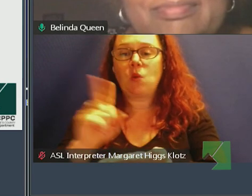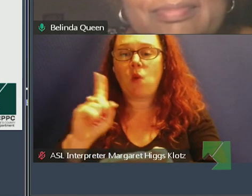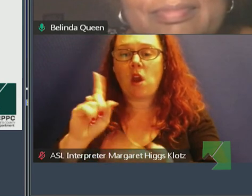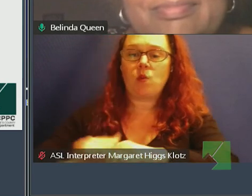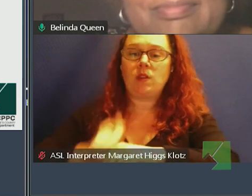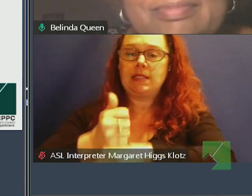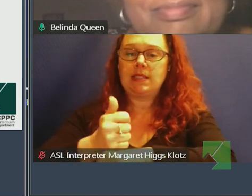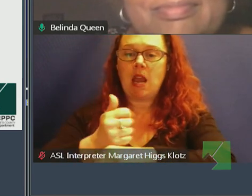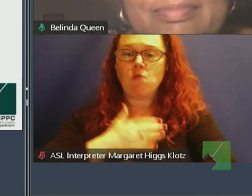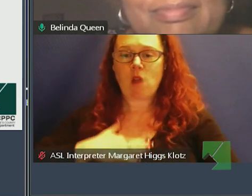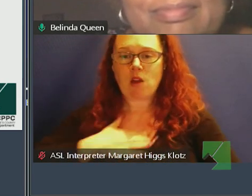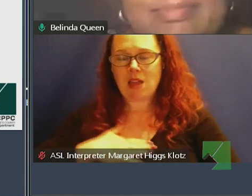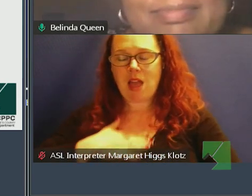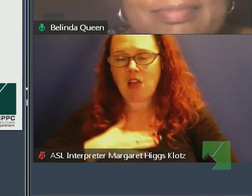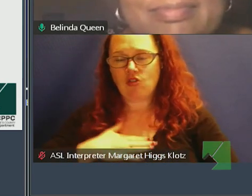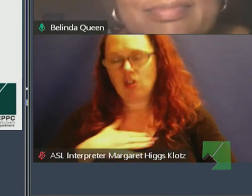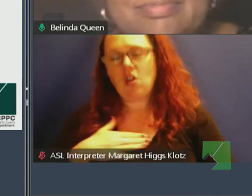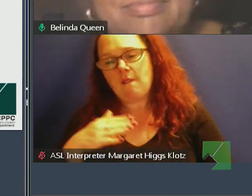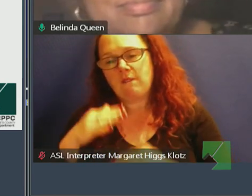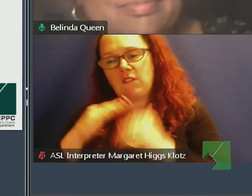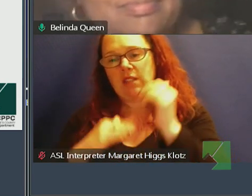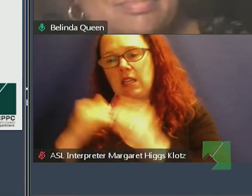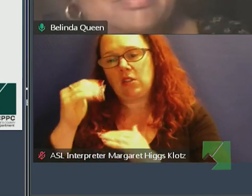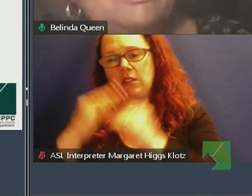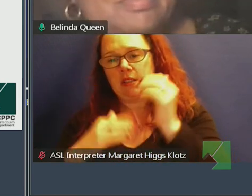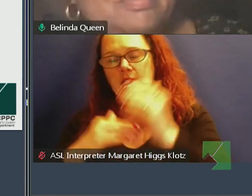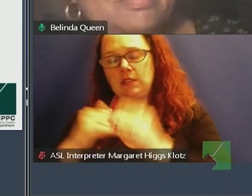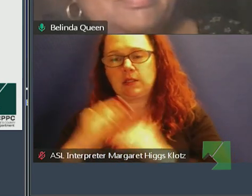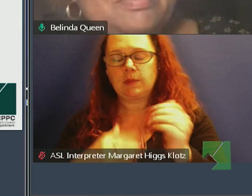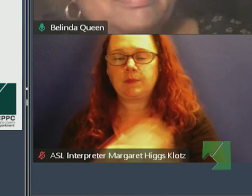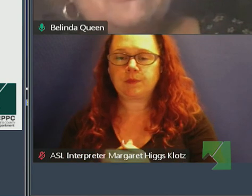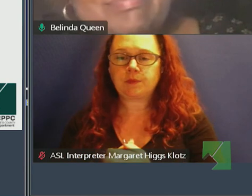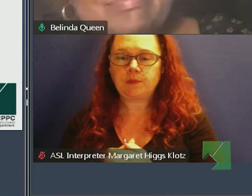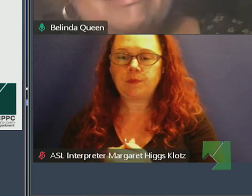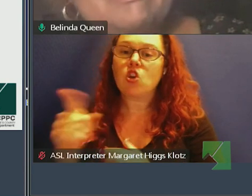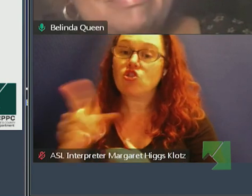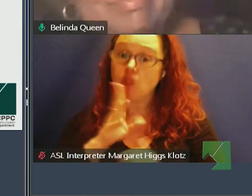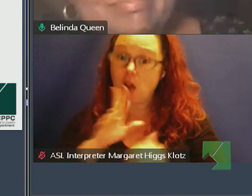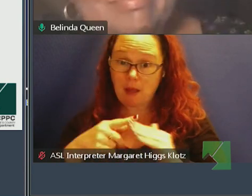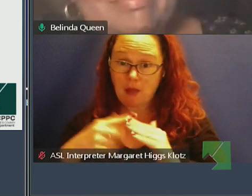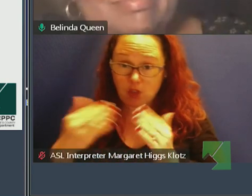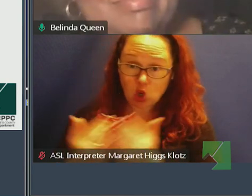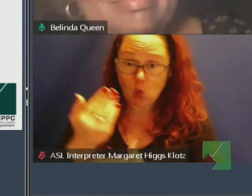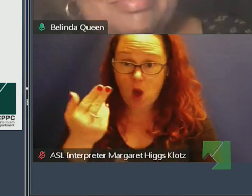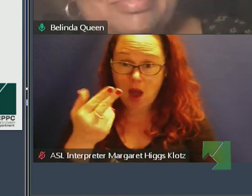I will concede that you're talking about the new high school out of our, out of my, out of our hands.